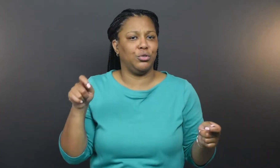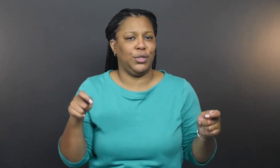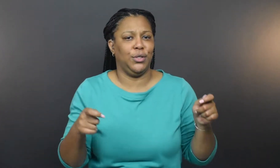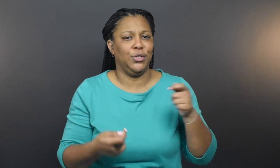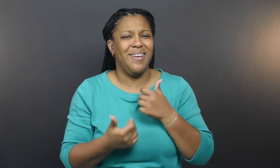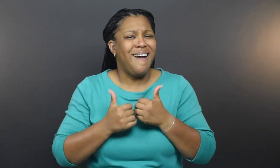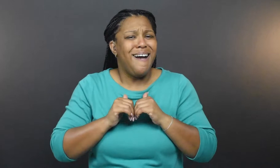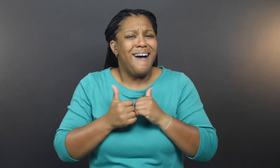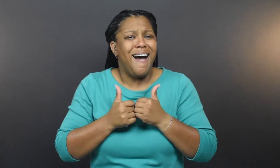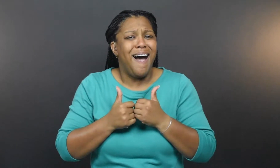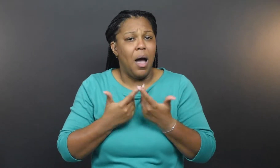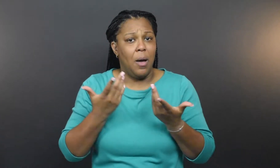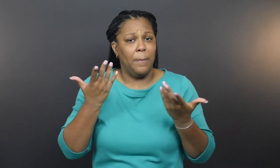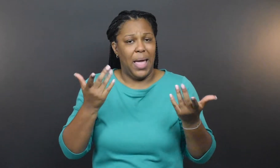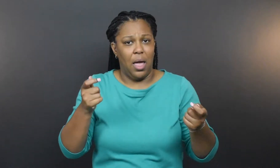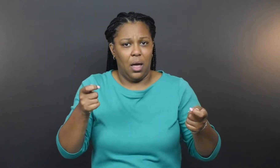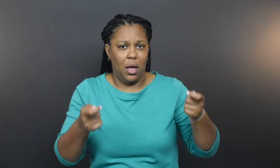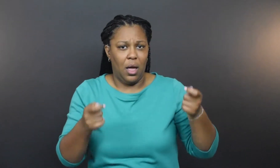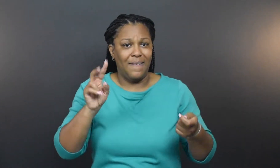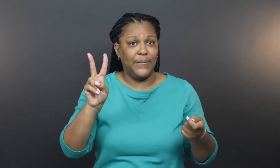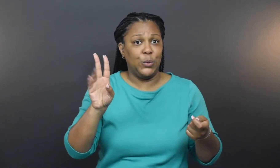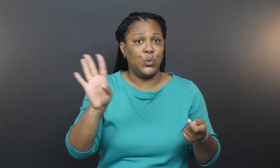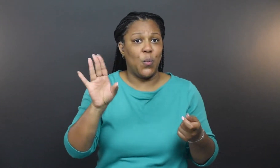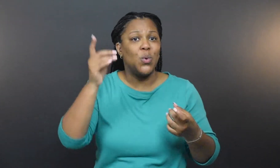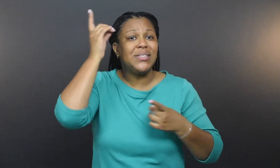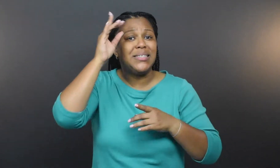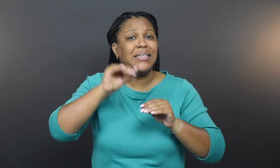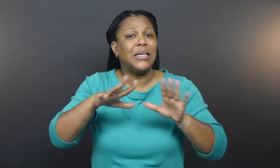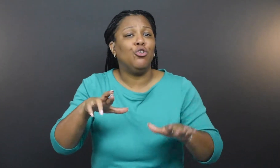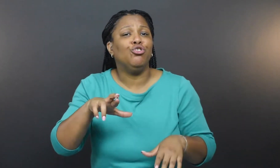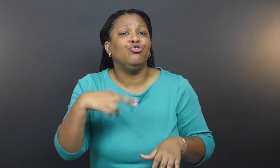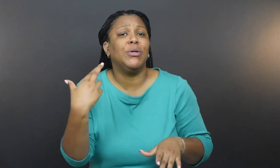they may alter vector-borne disease risks currently and into the future.